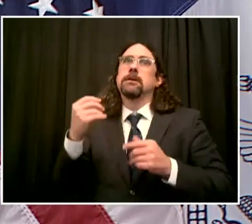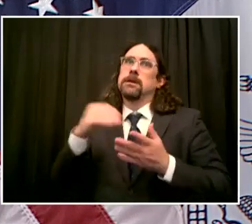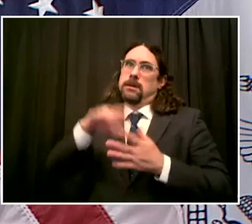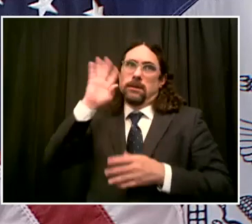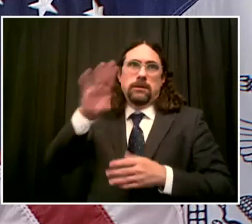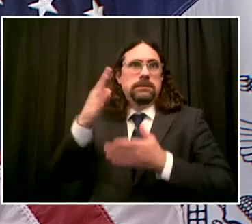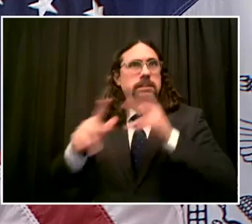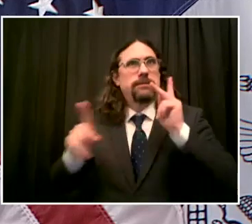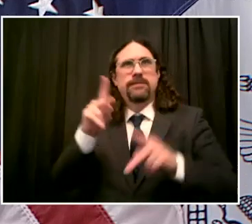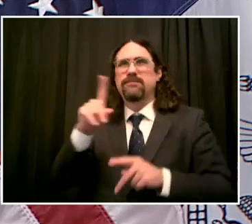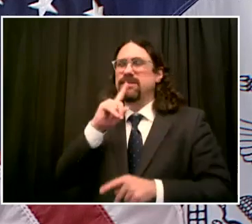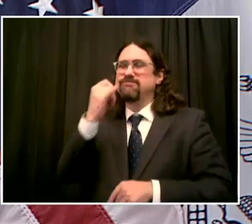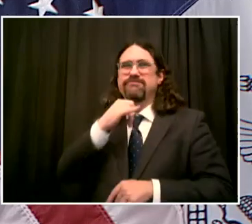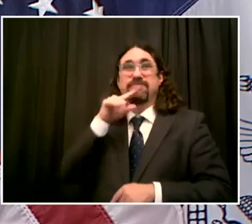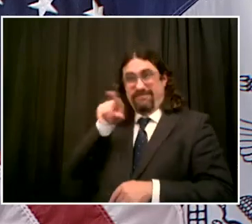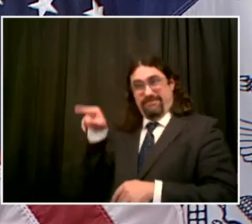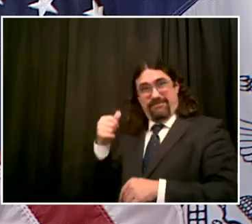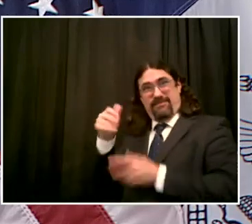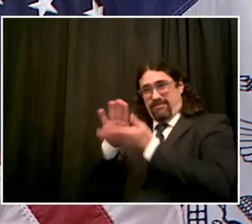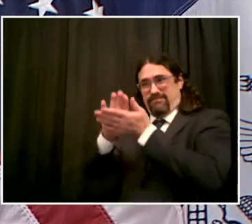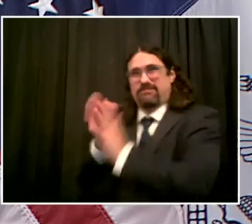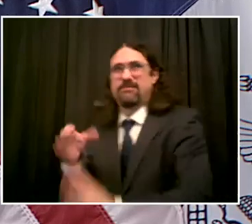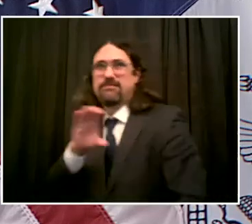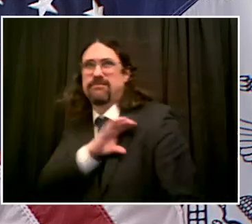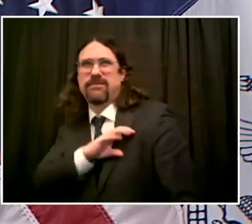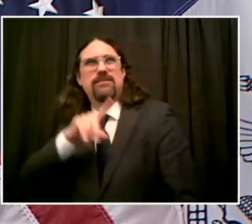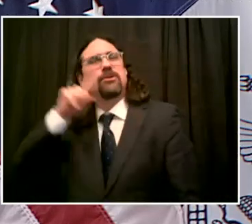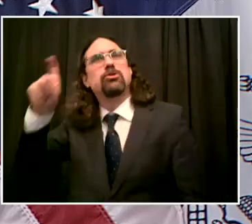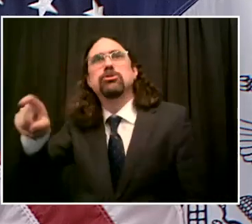PEOPLE WHO